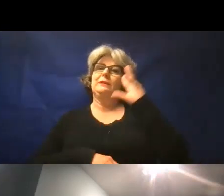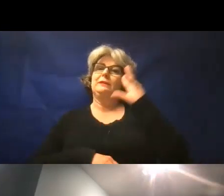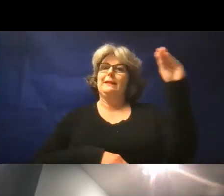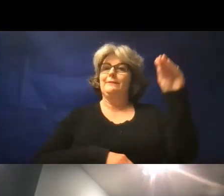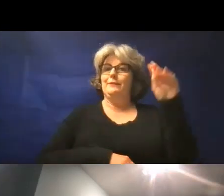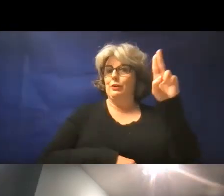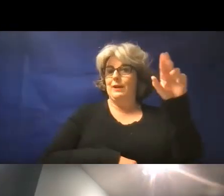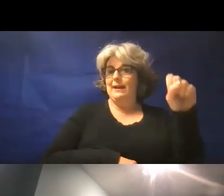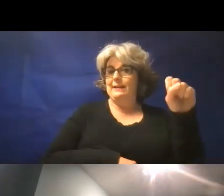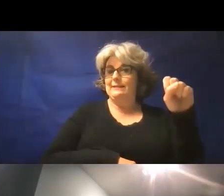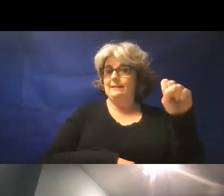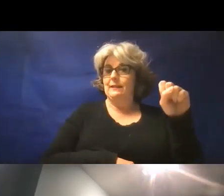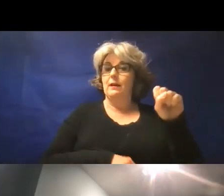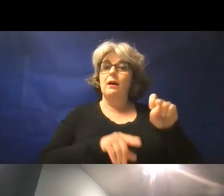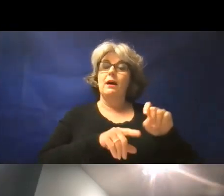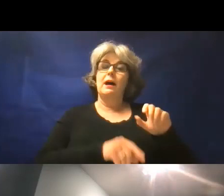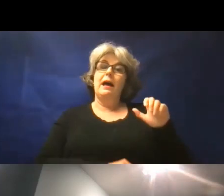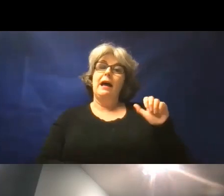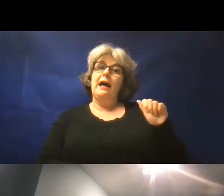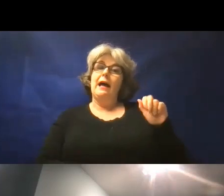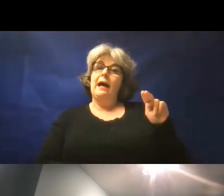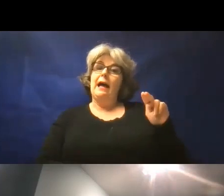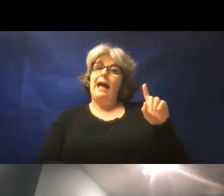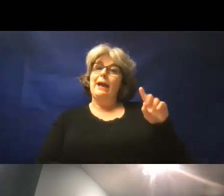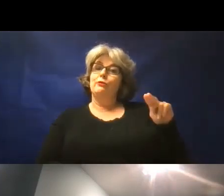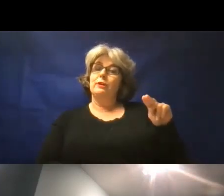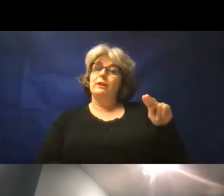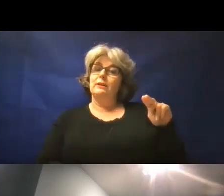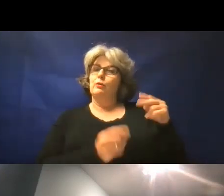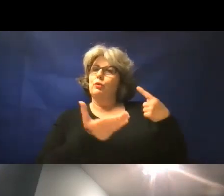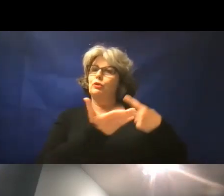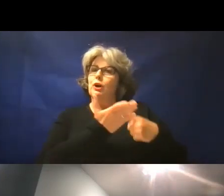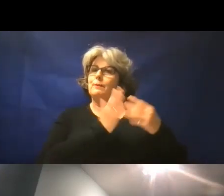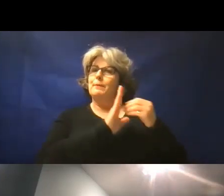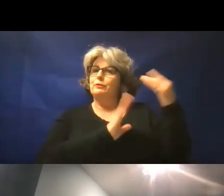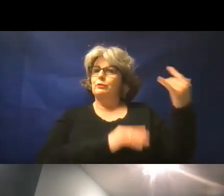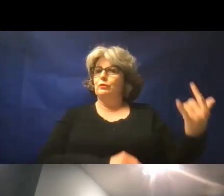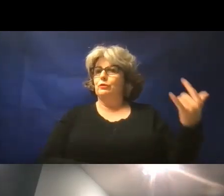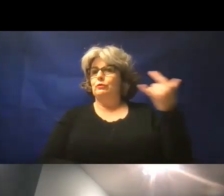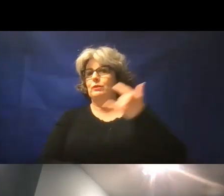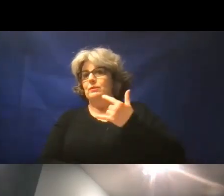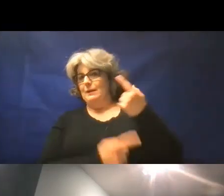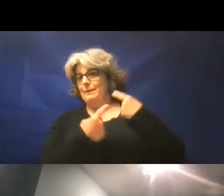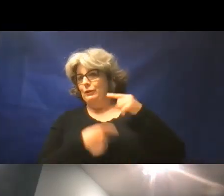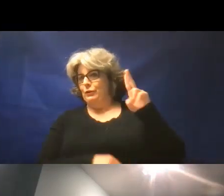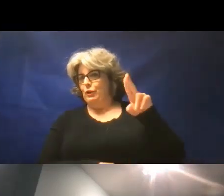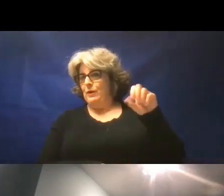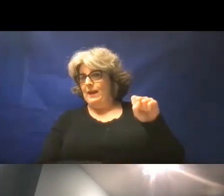Adria will be talking a little bit more about the incoming students for international student